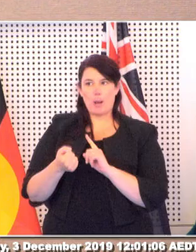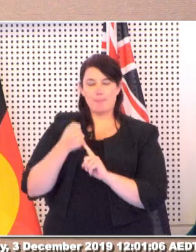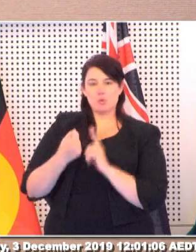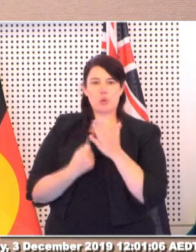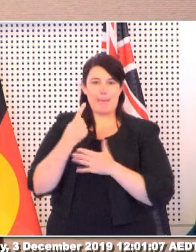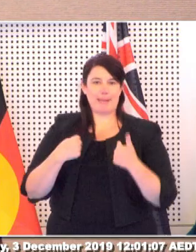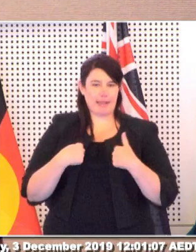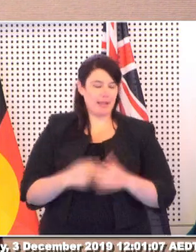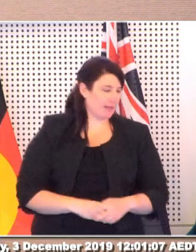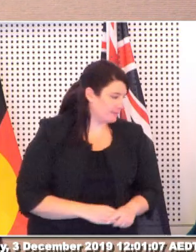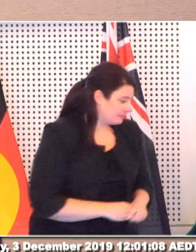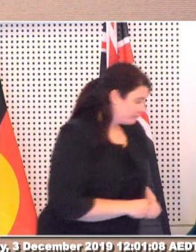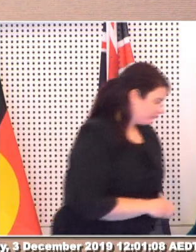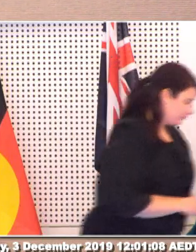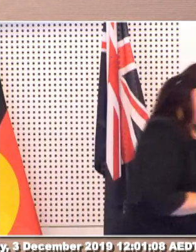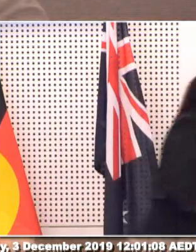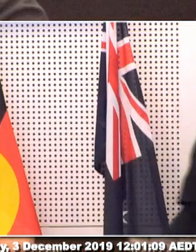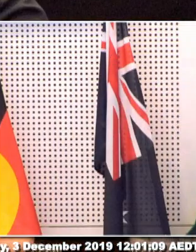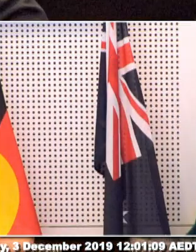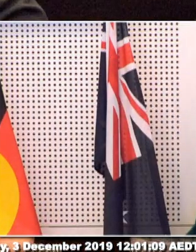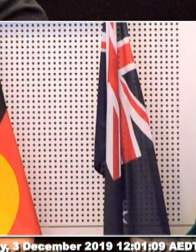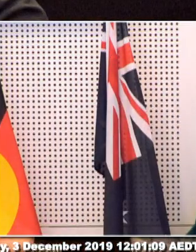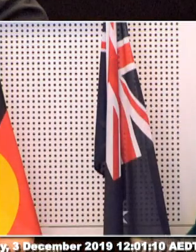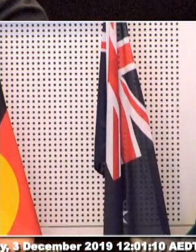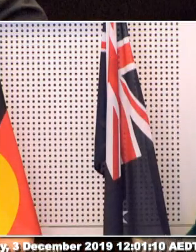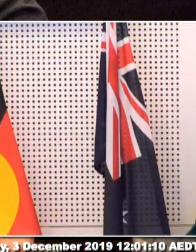You say in paragraph 28 that the management strategies, presumably